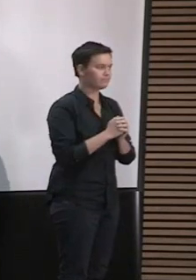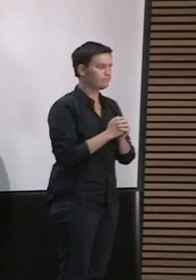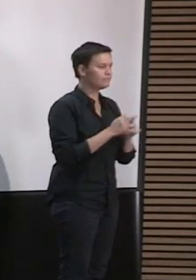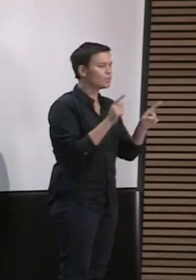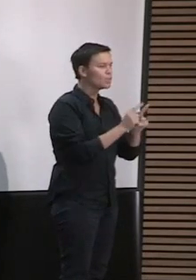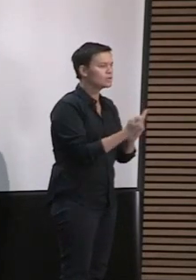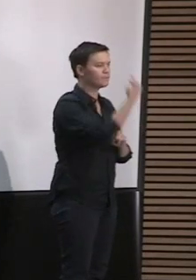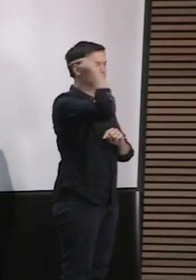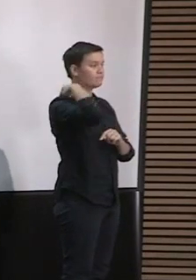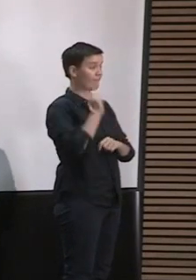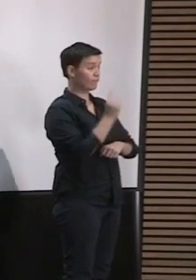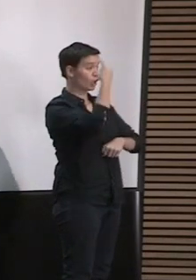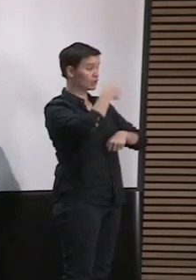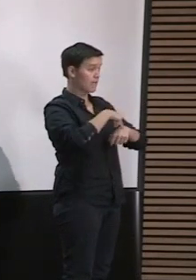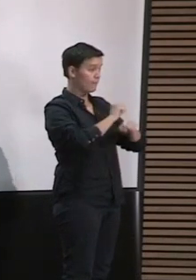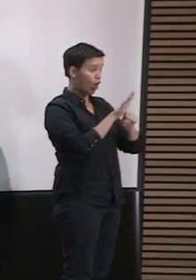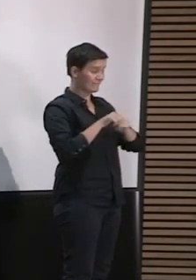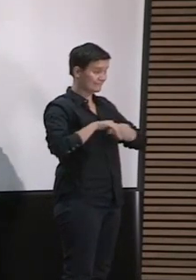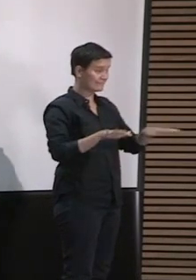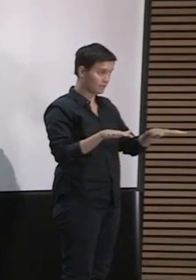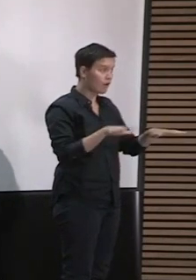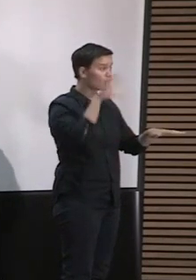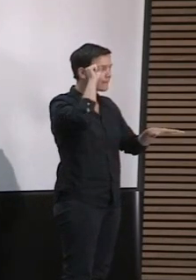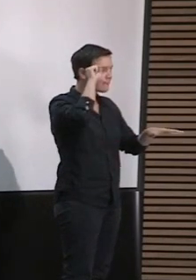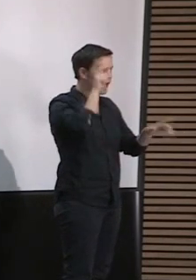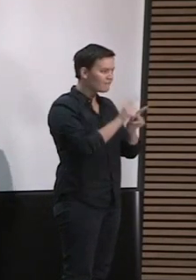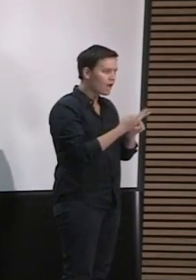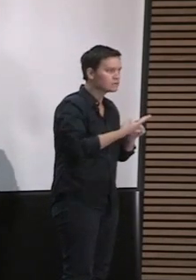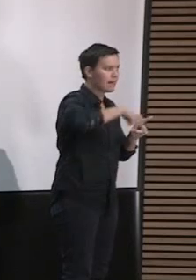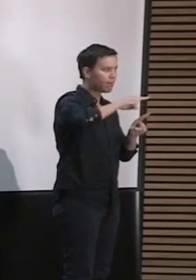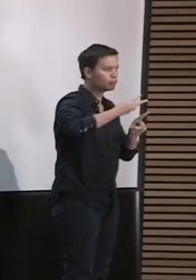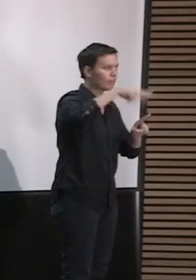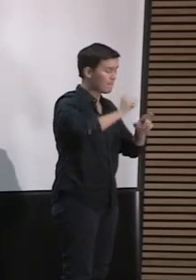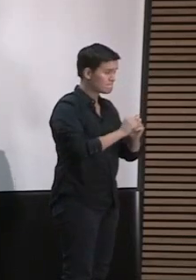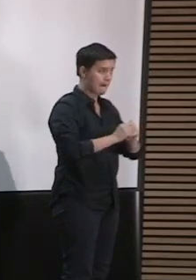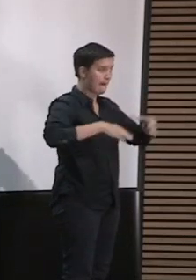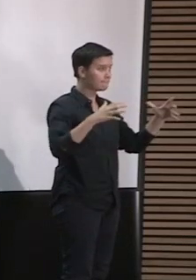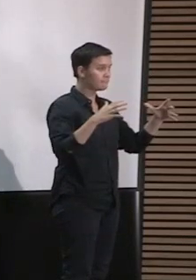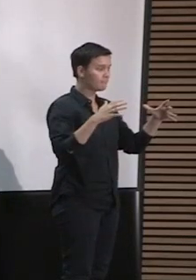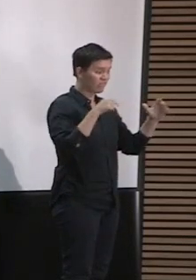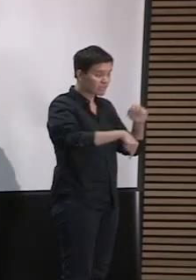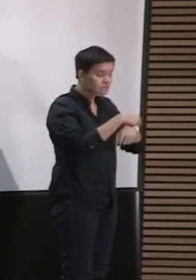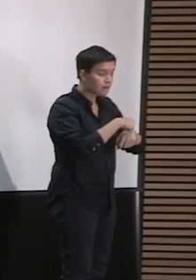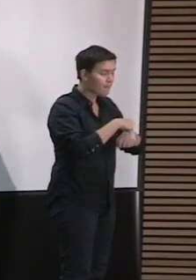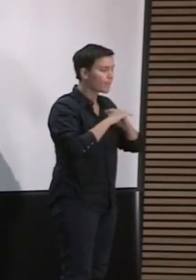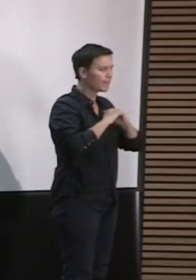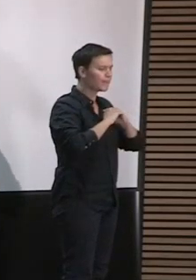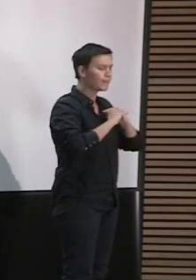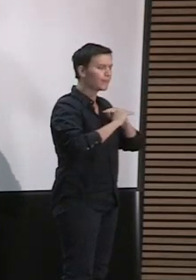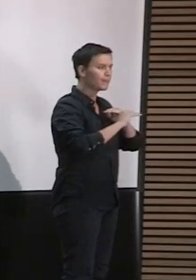exponentially and risks like daily doubling of cases, as we saw during the first outbreak,